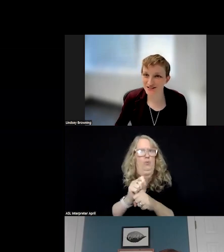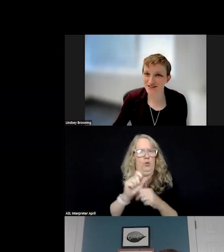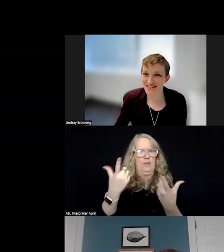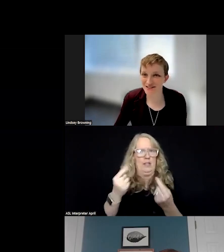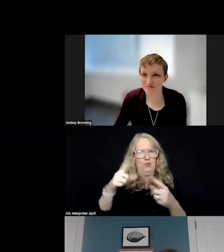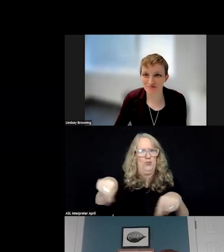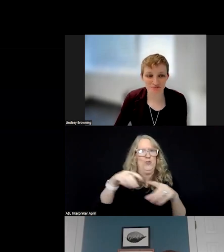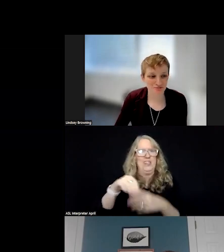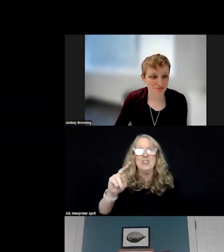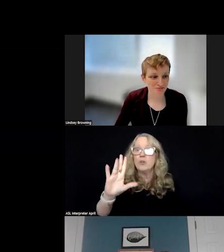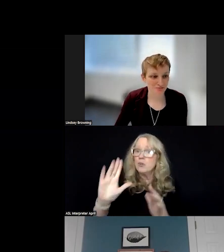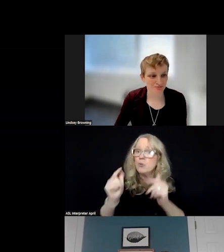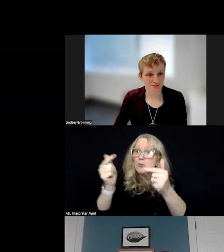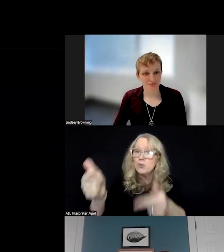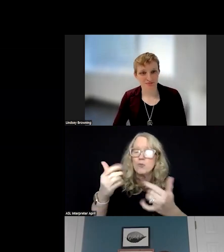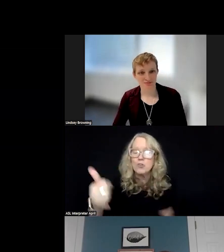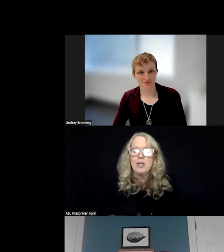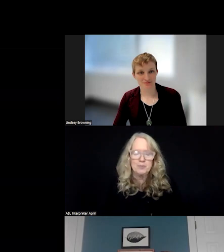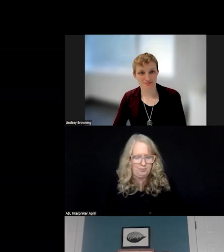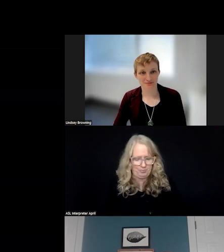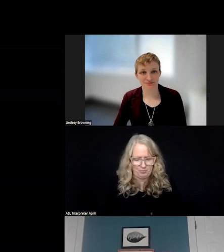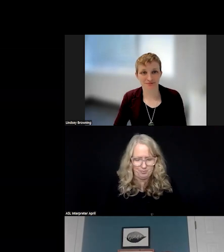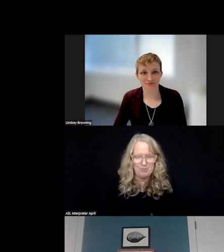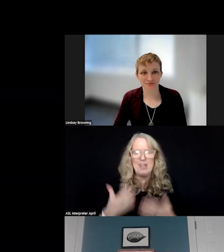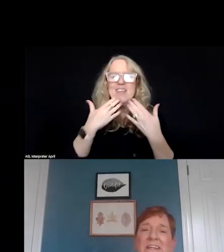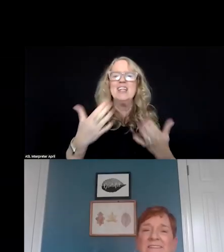WILL TURN IT TO YOU. >> THANK YOU FOR HAVING